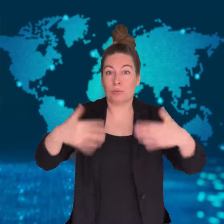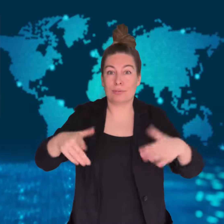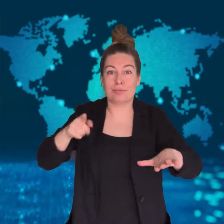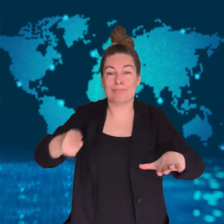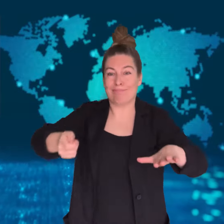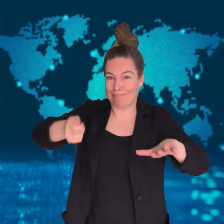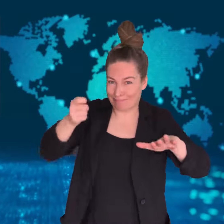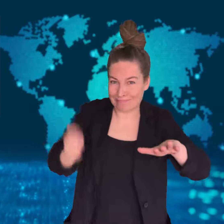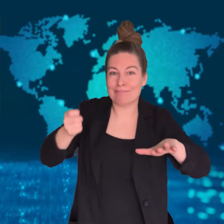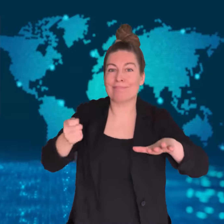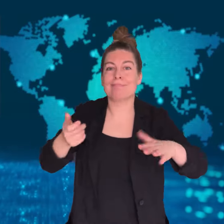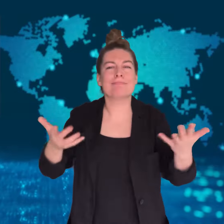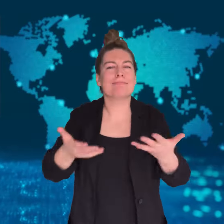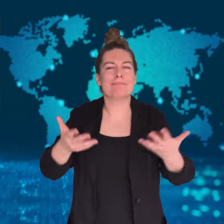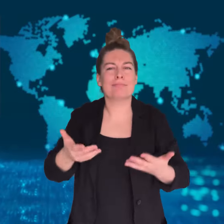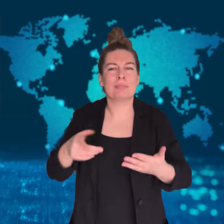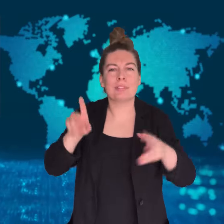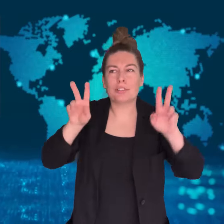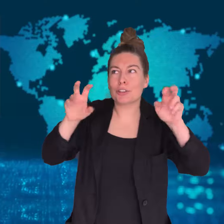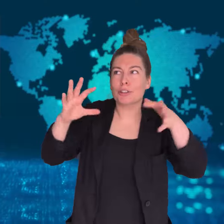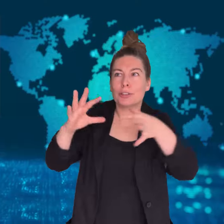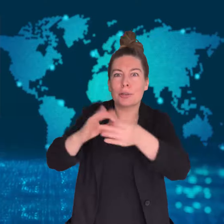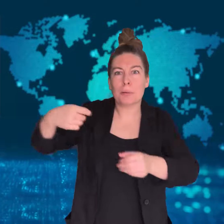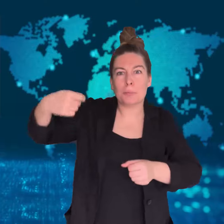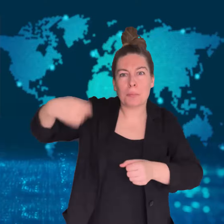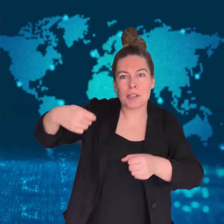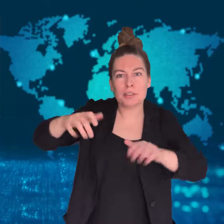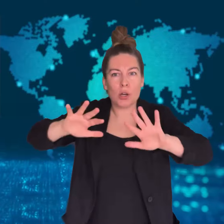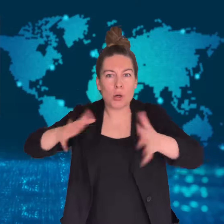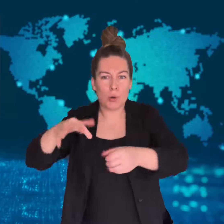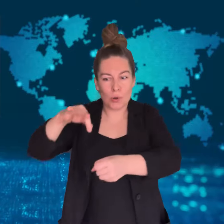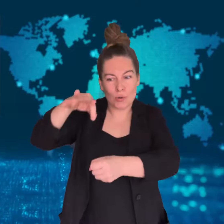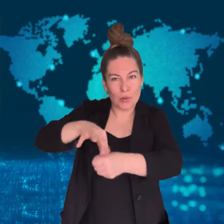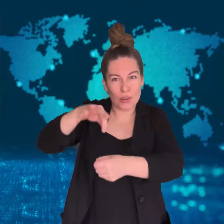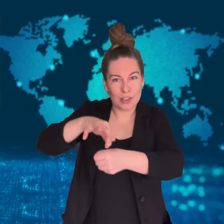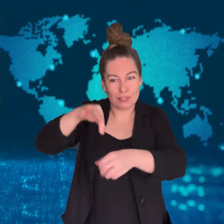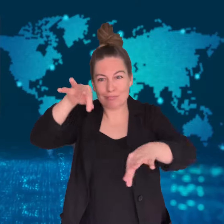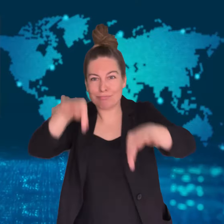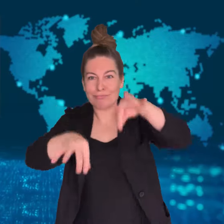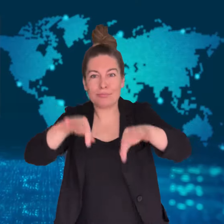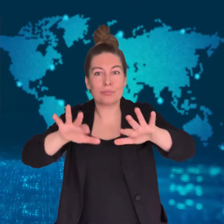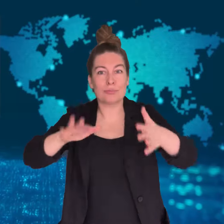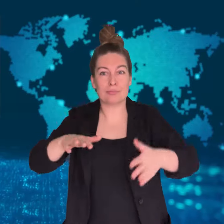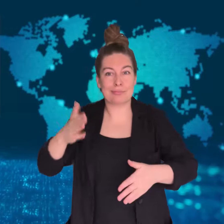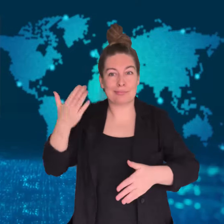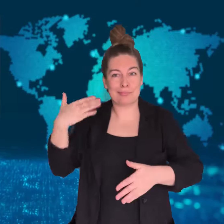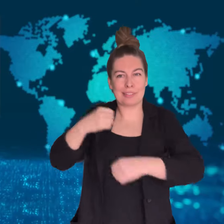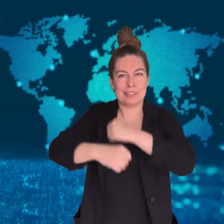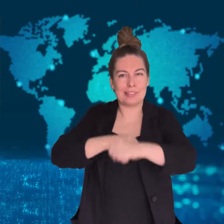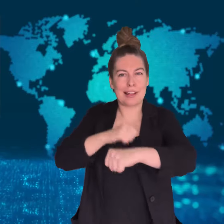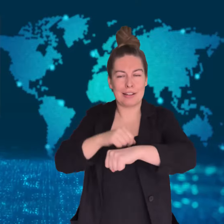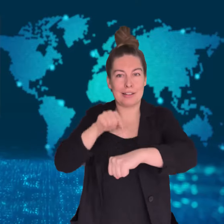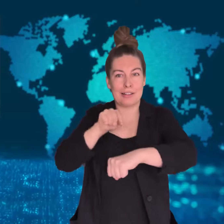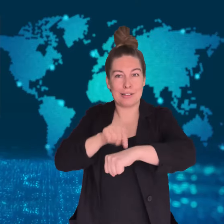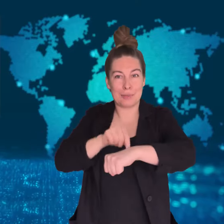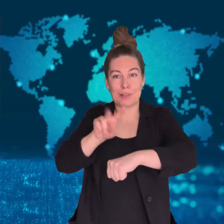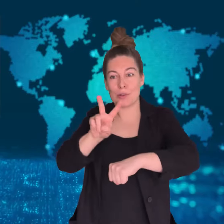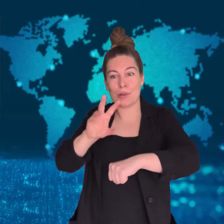The decision was the court's most important ruling regarding a presidential election since 2000.